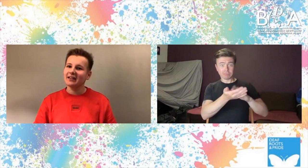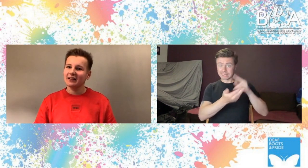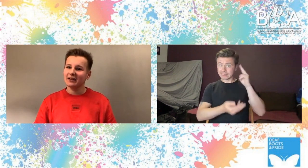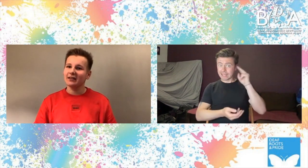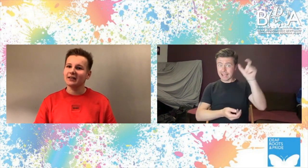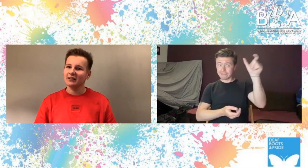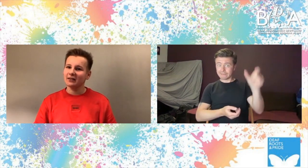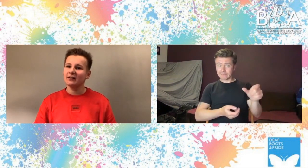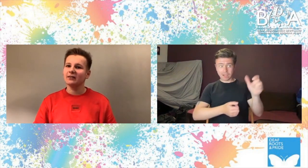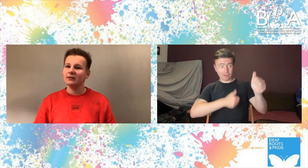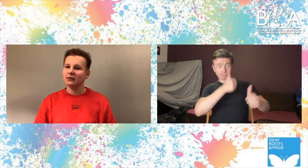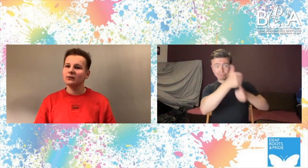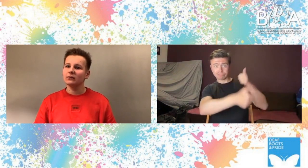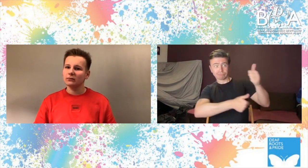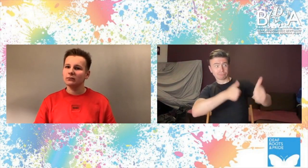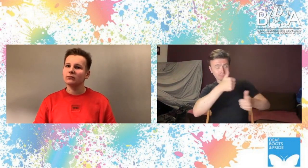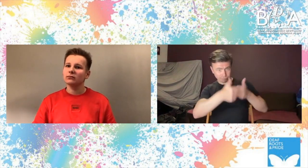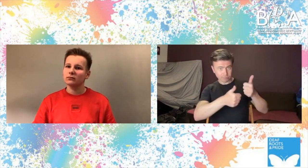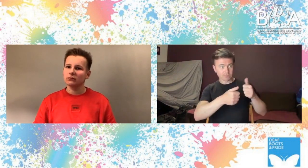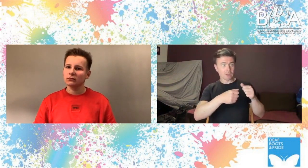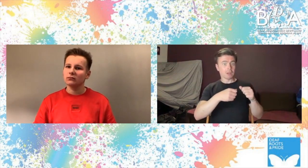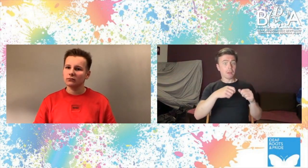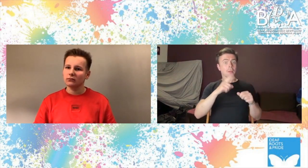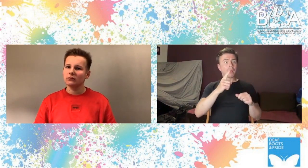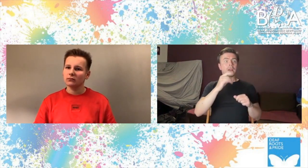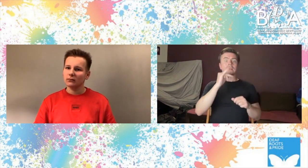didn’t it? They were Deaf people up there being applauded.